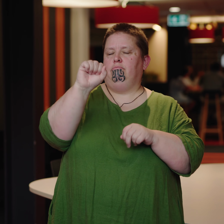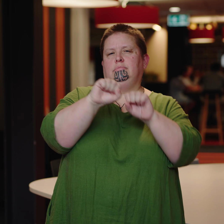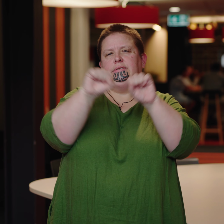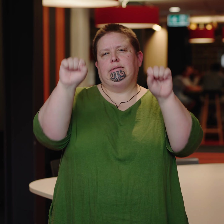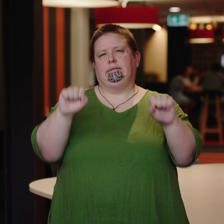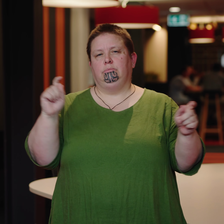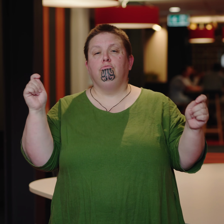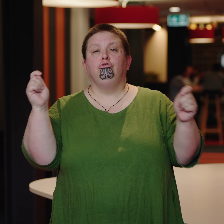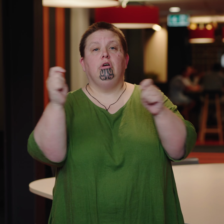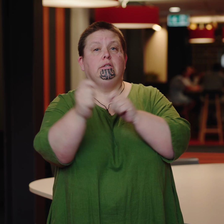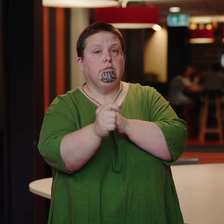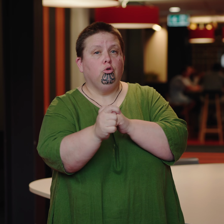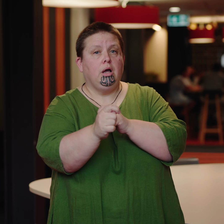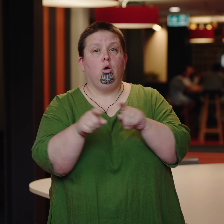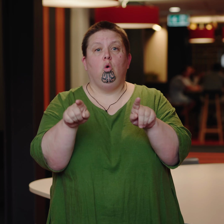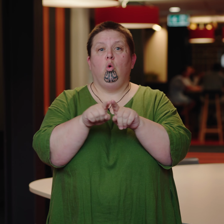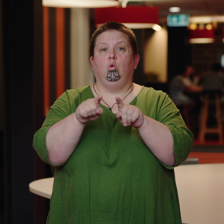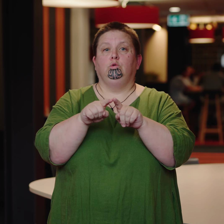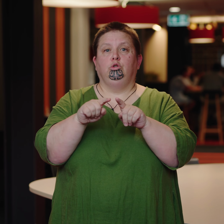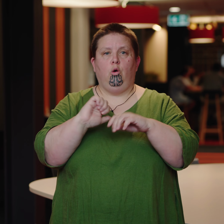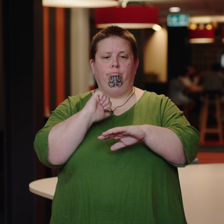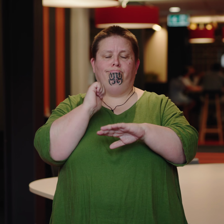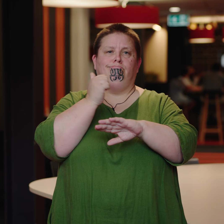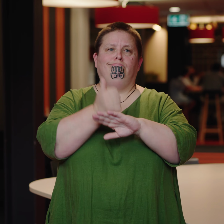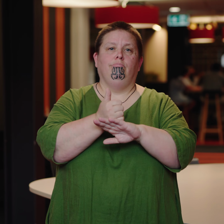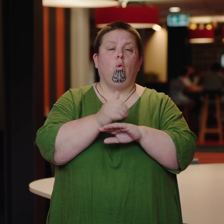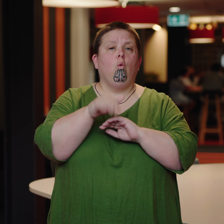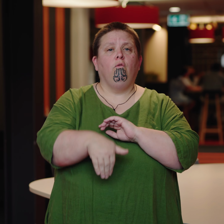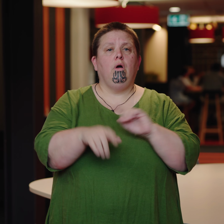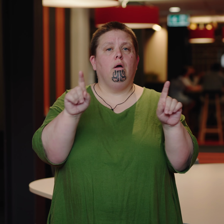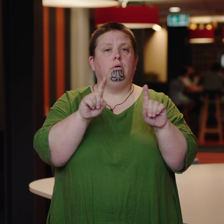the Enabling Good Lives system transformation and the implementation